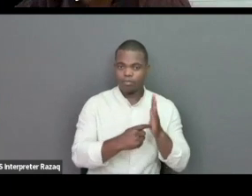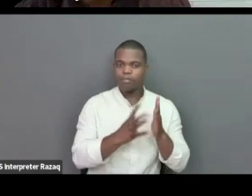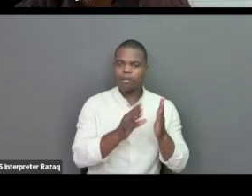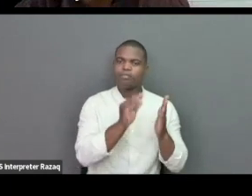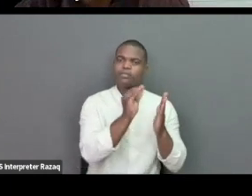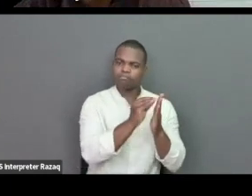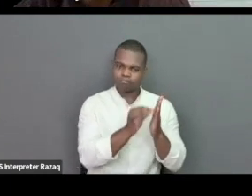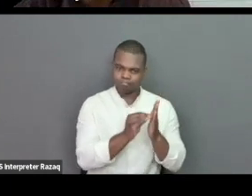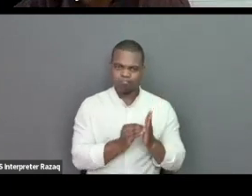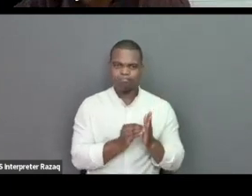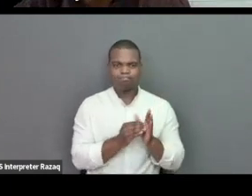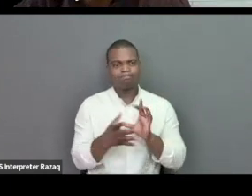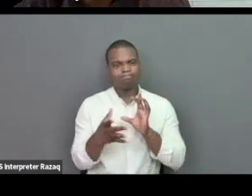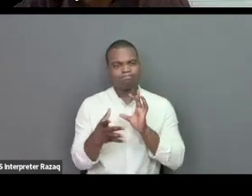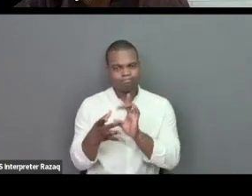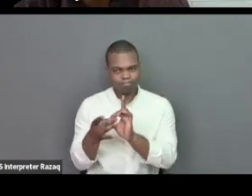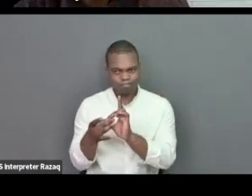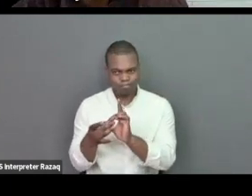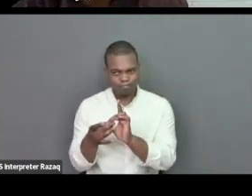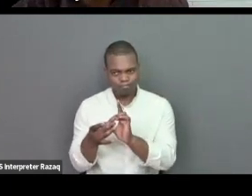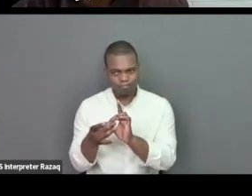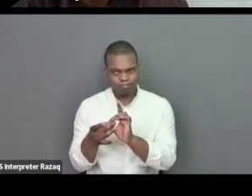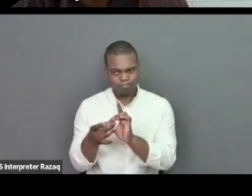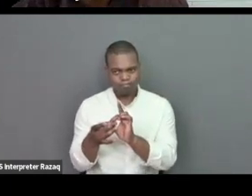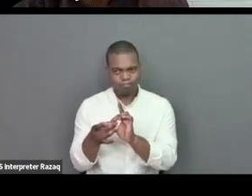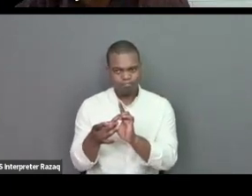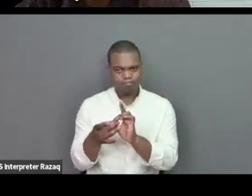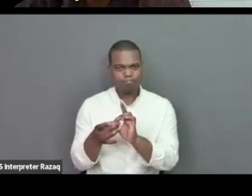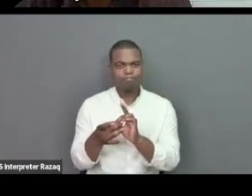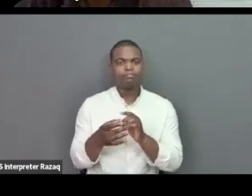to just jump or skip those parts of the feedback mechanism